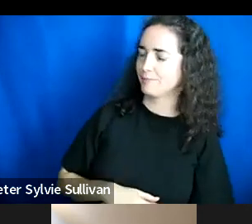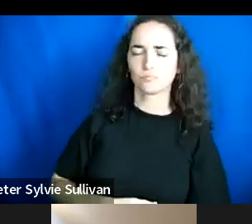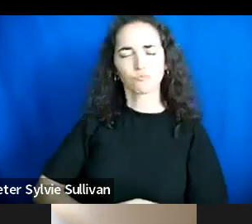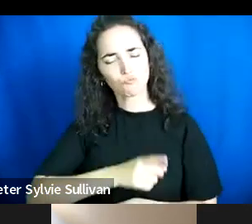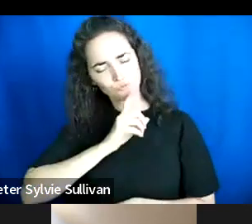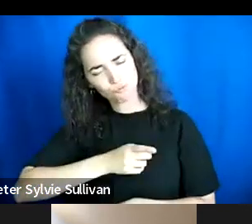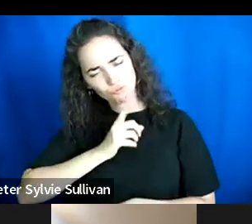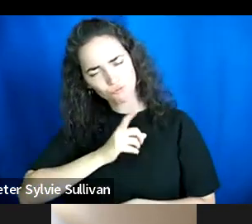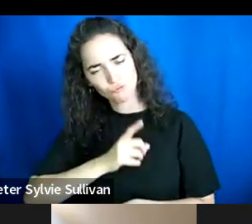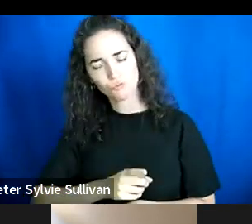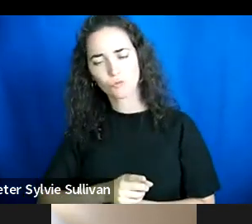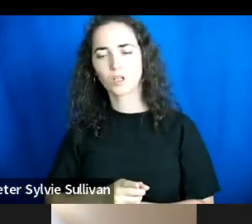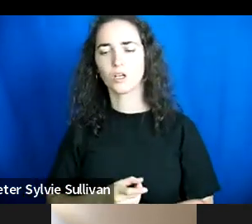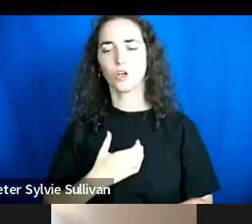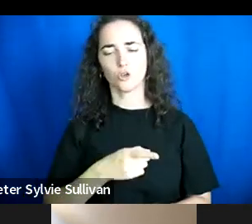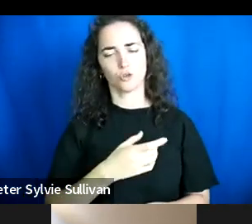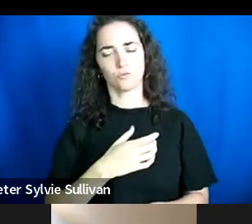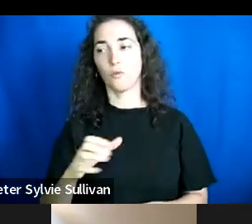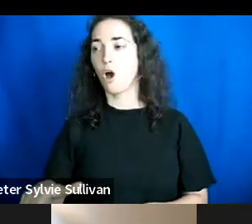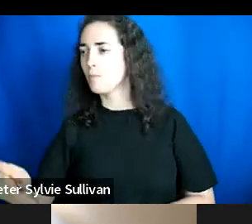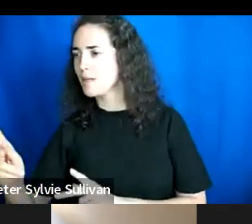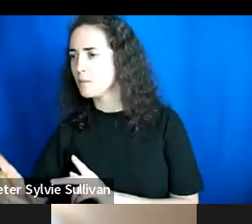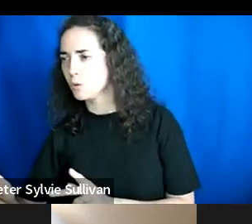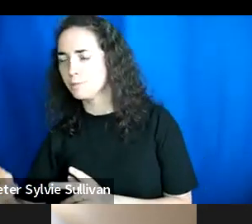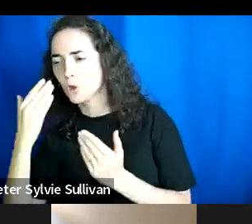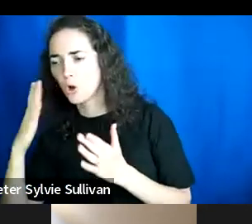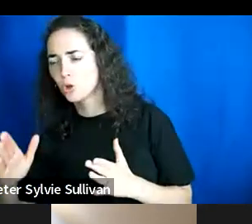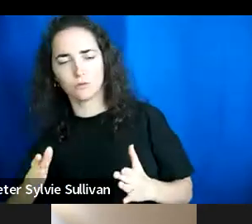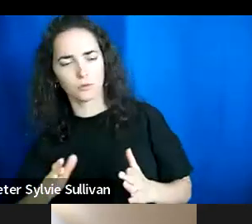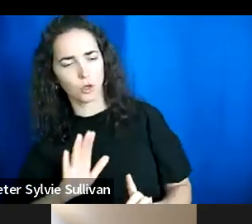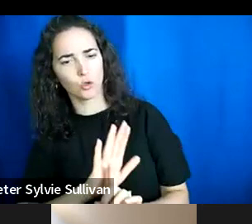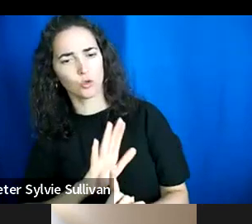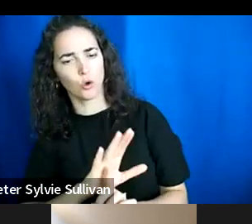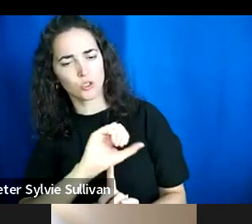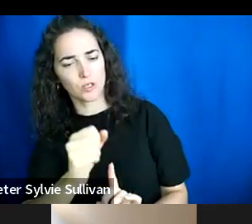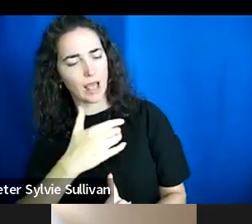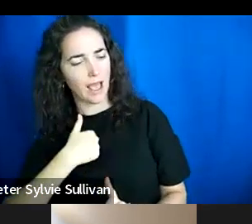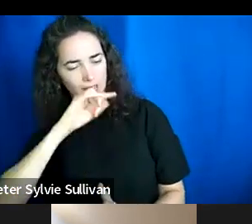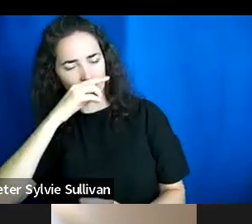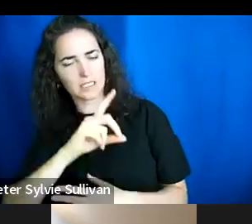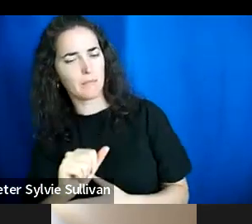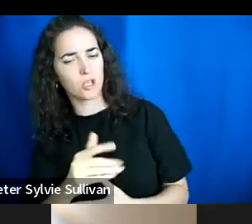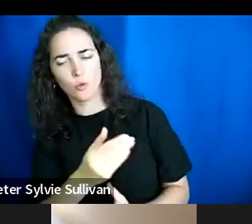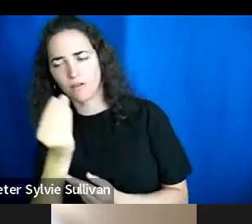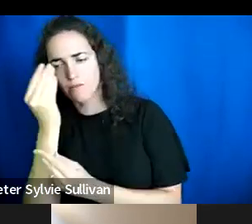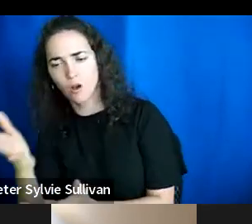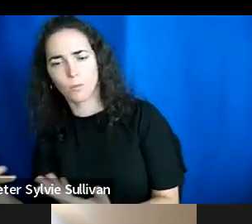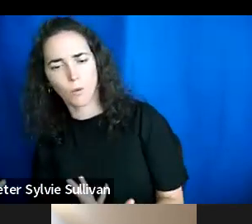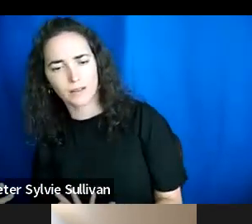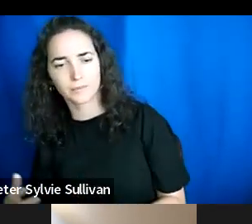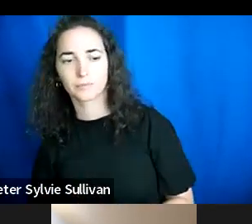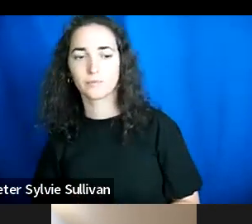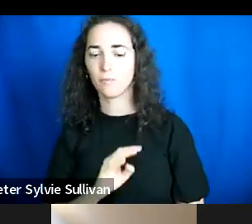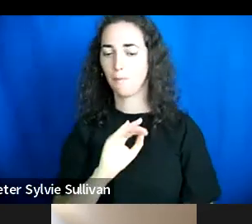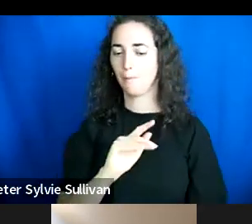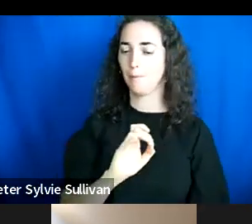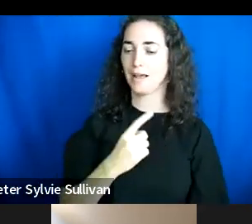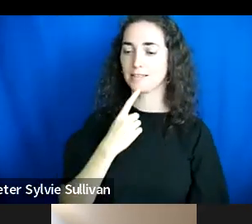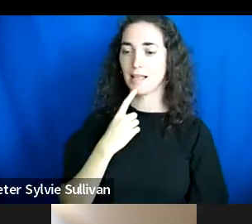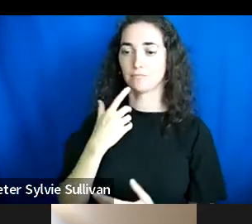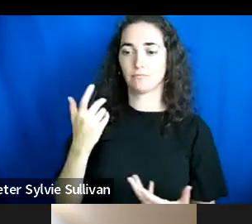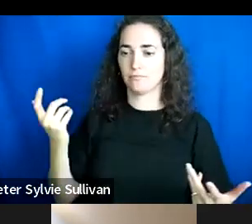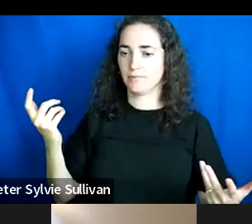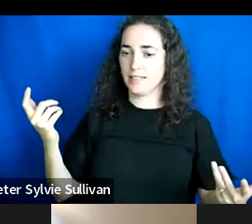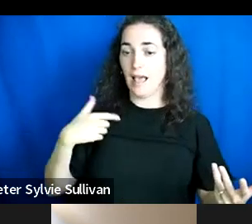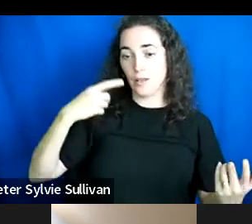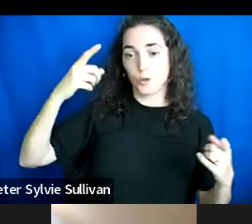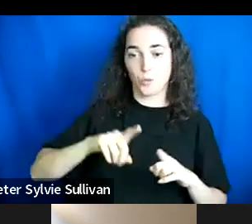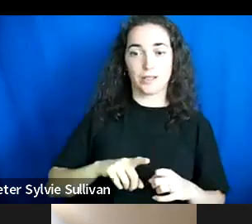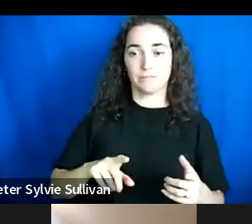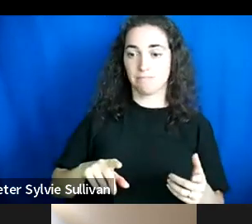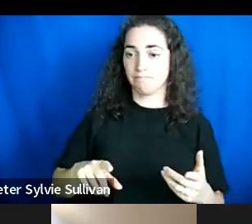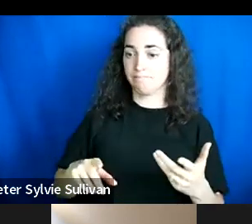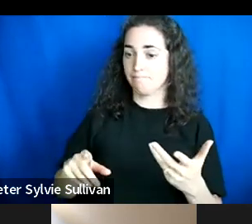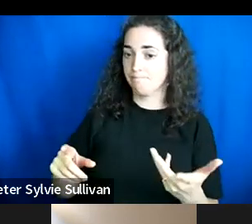What would you like other people to know? about what it's like to be a dad of a child with the disability? Well, I I agree with what Mike said. It's almost like rolling the dice I mean I personally believe